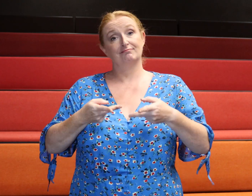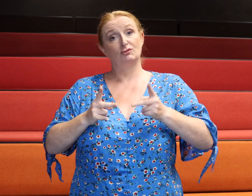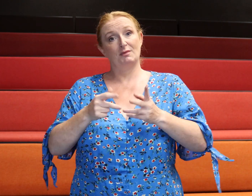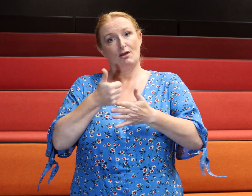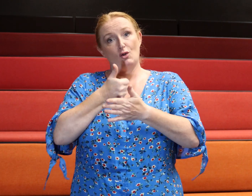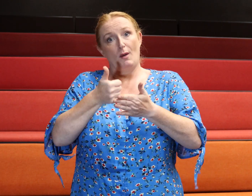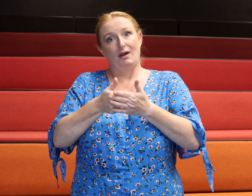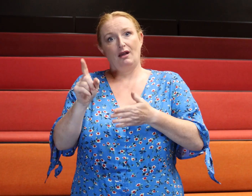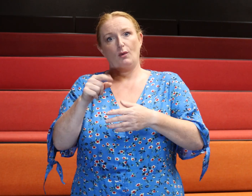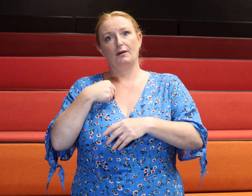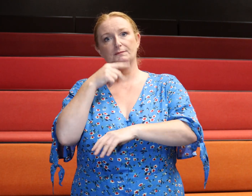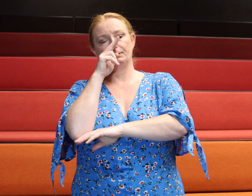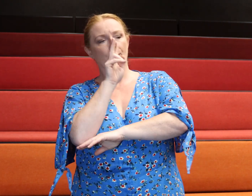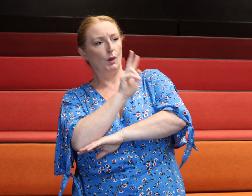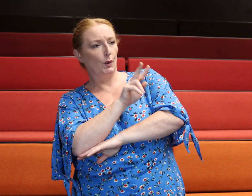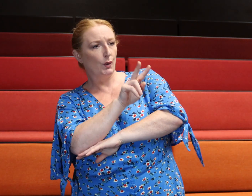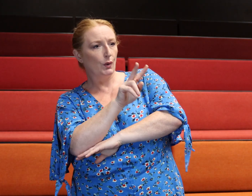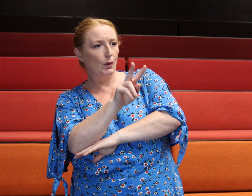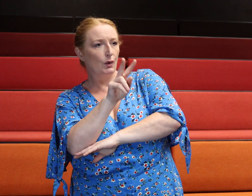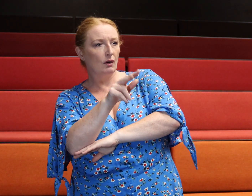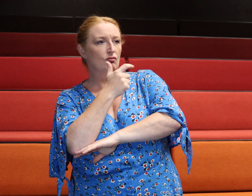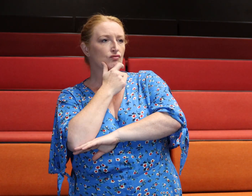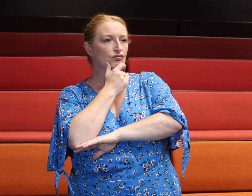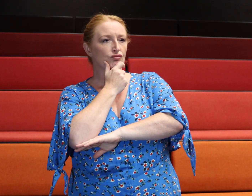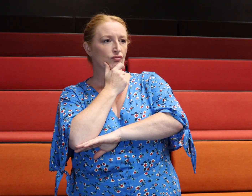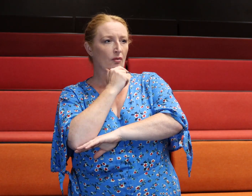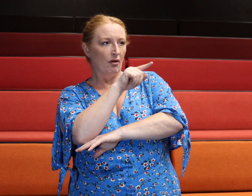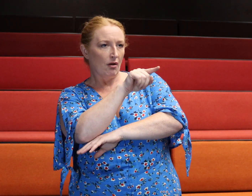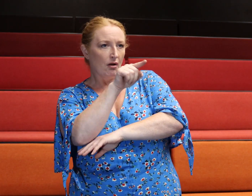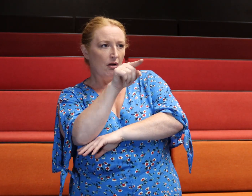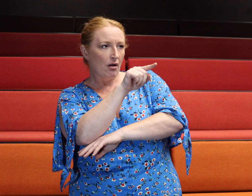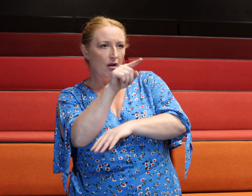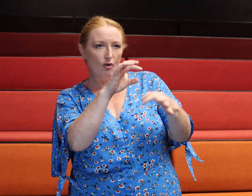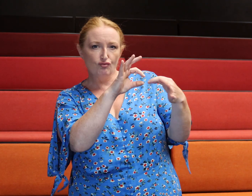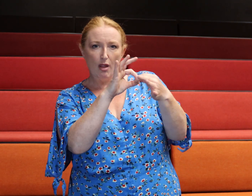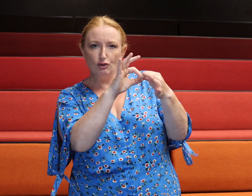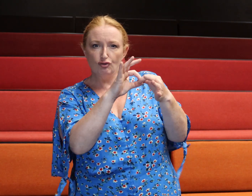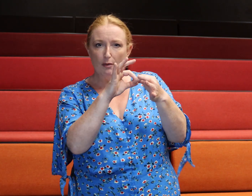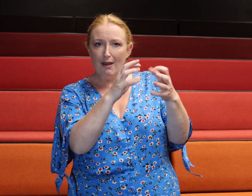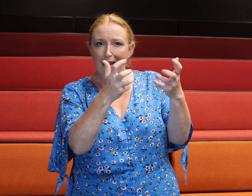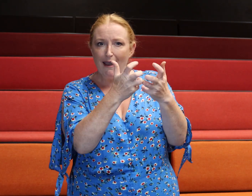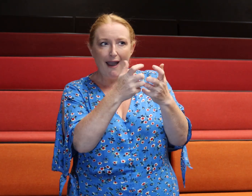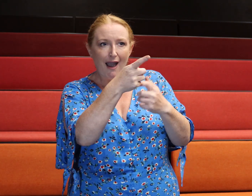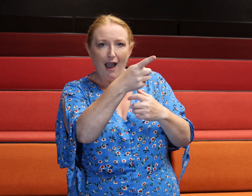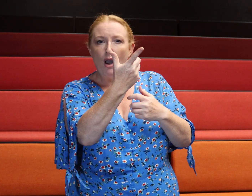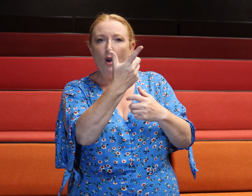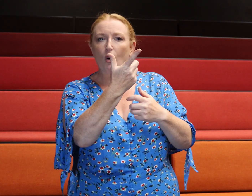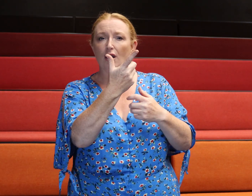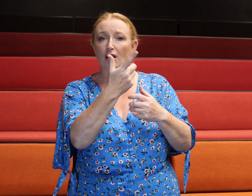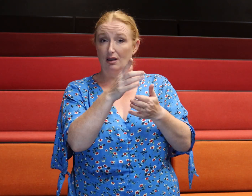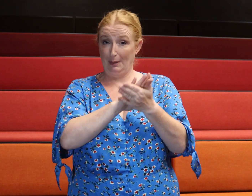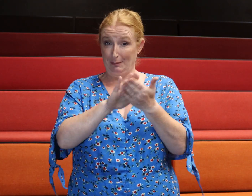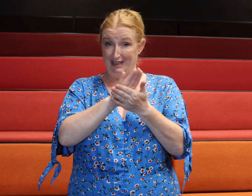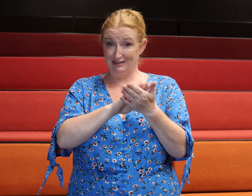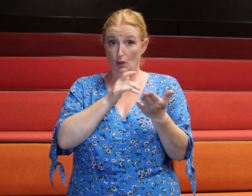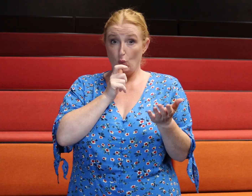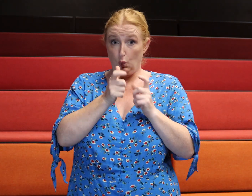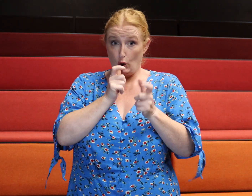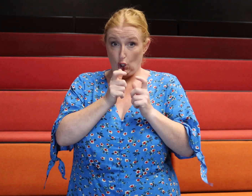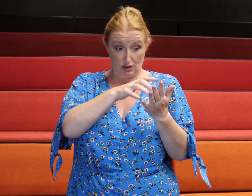we would look at what people's relationships are with each other within a show. So, it's not just about the script in the story.